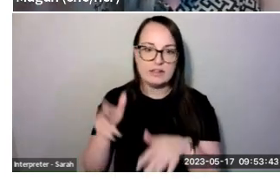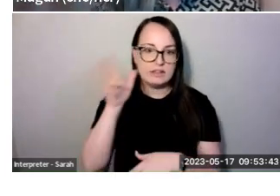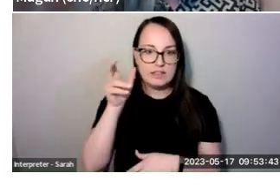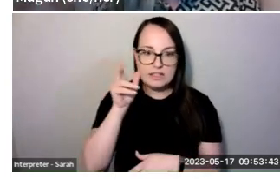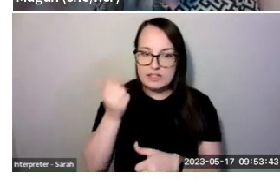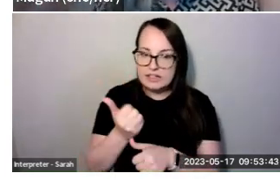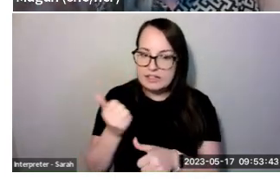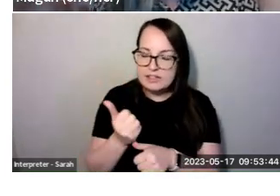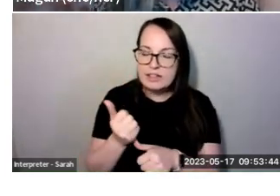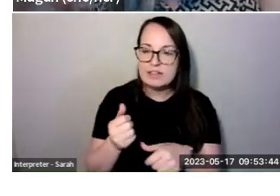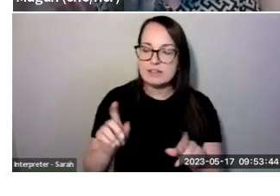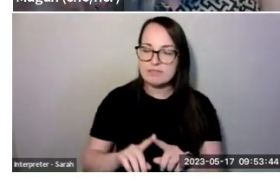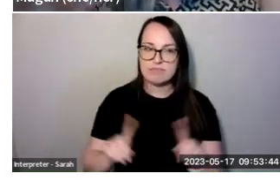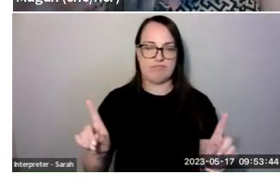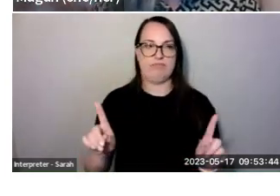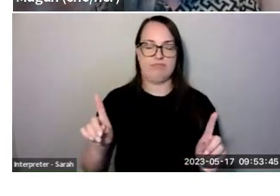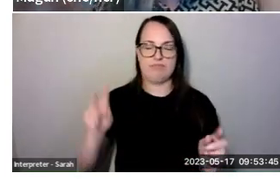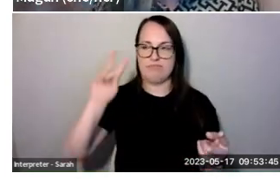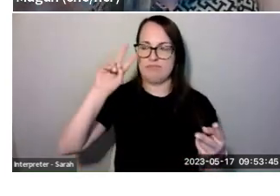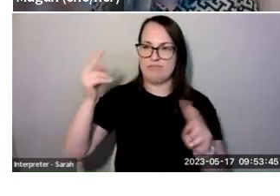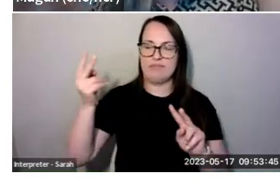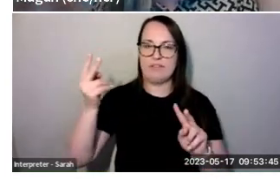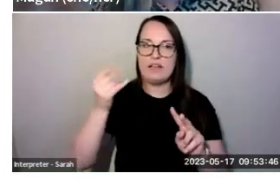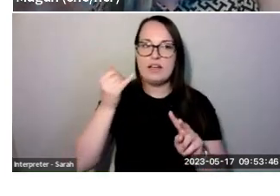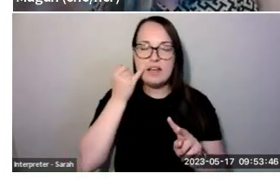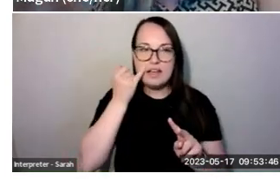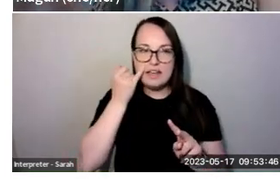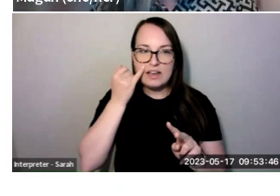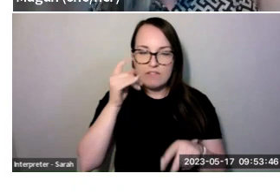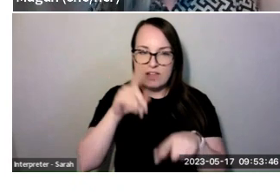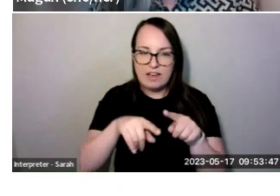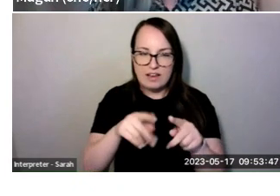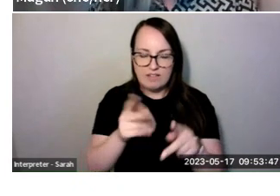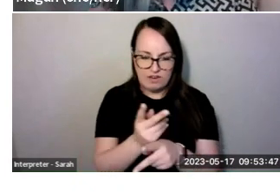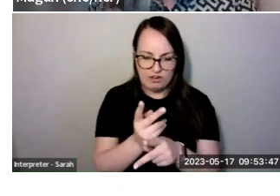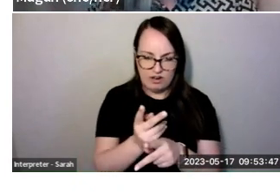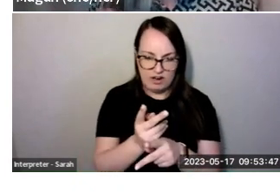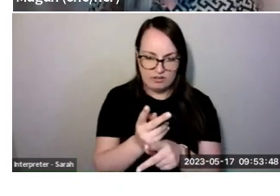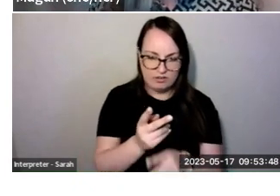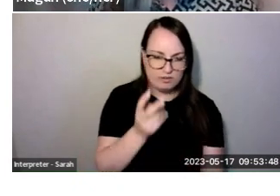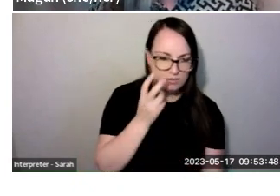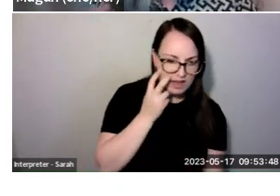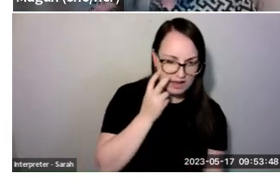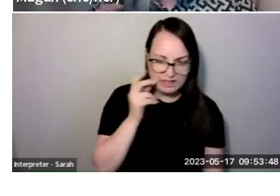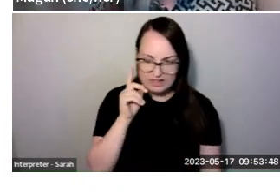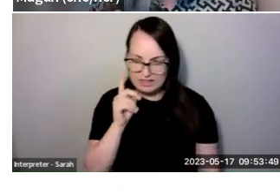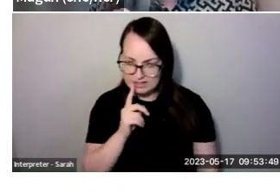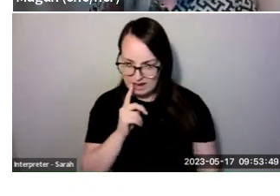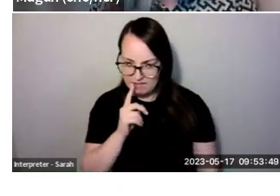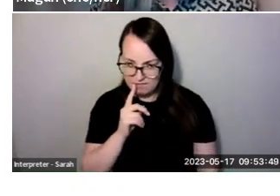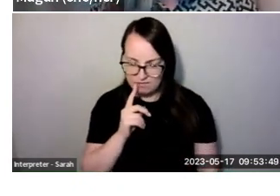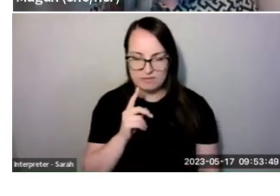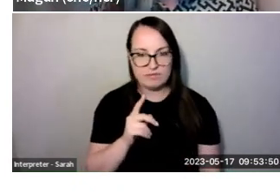that are for people who are deaf. When the ushers can't decipher